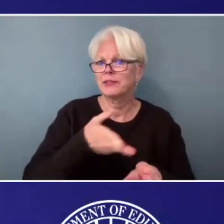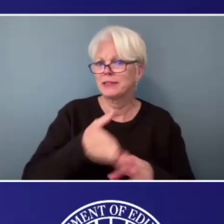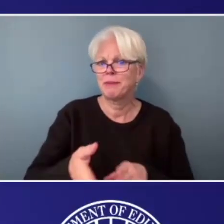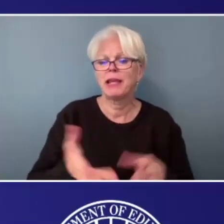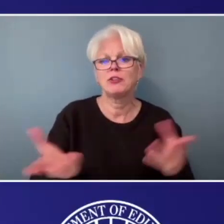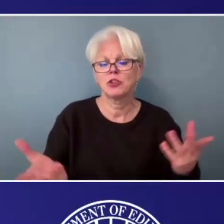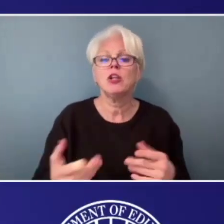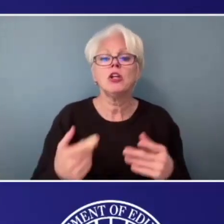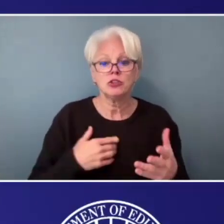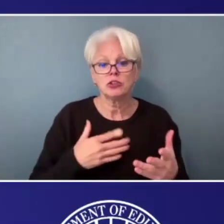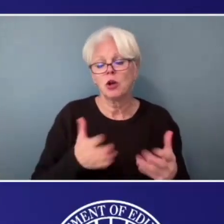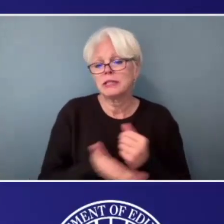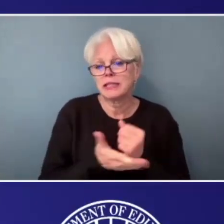this. So thank you for providing that clarity.